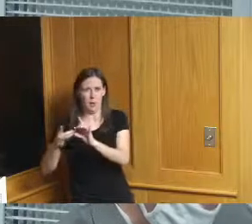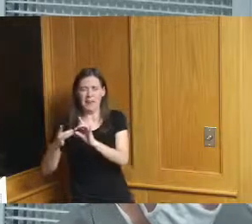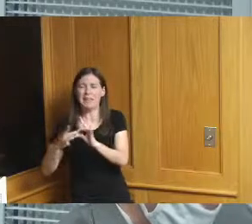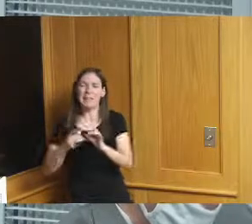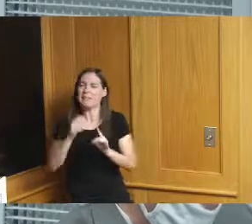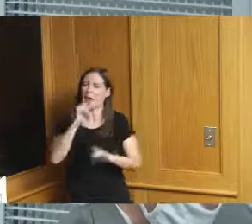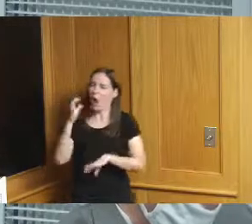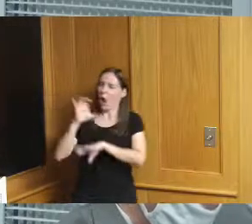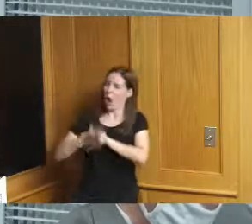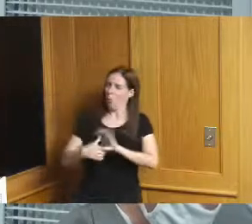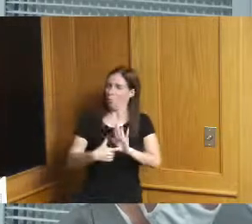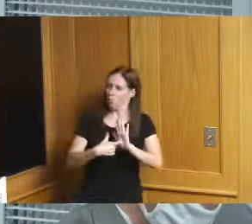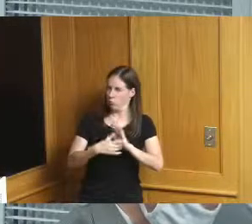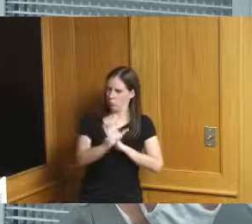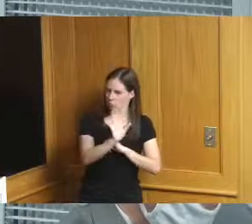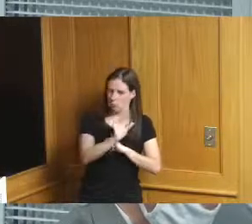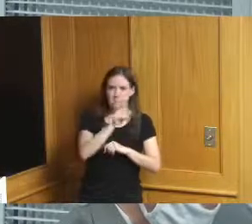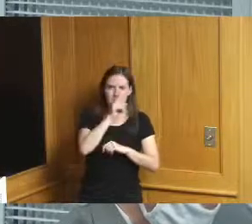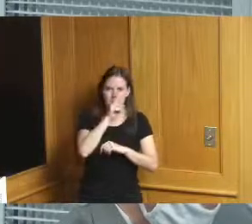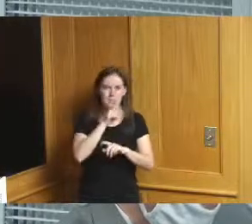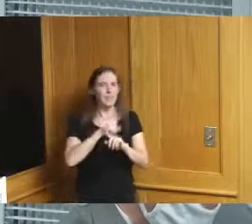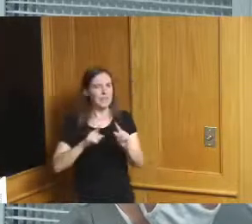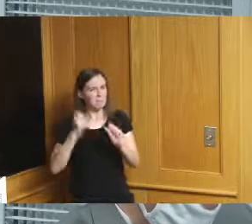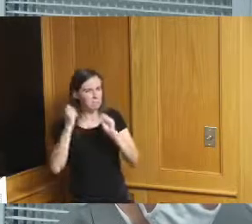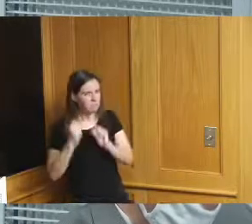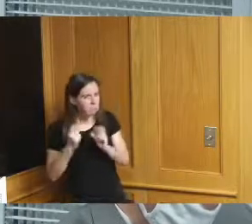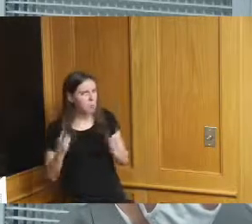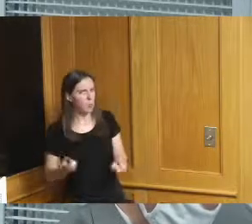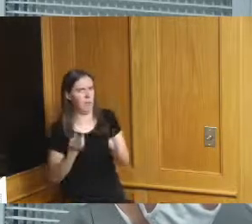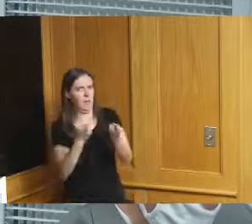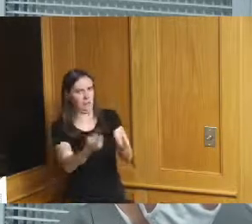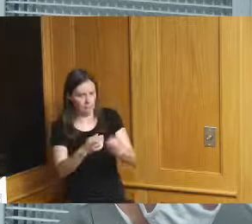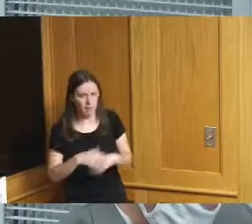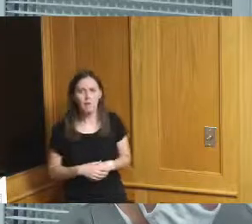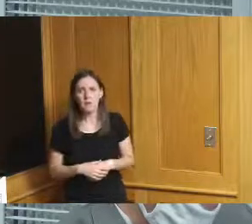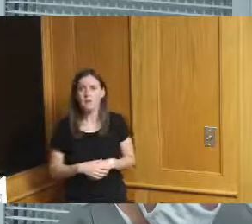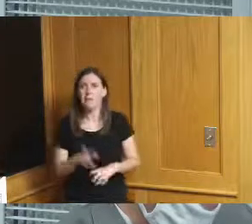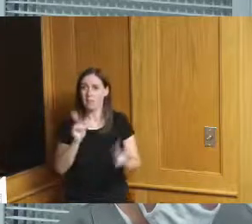but it is a strong recommendation uh that people who are in our buildings vaccinated